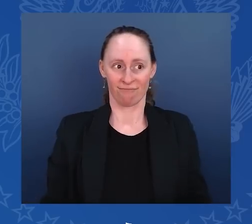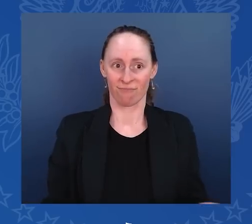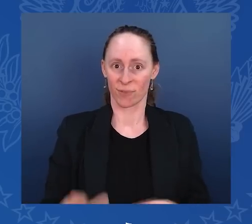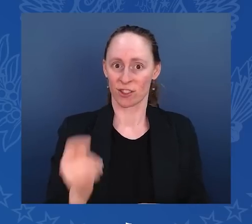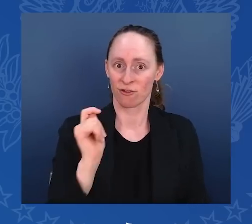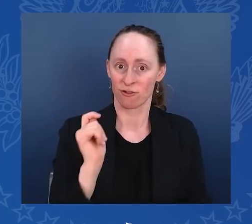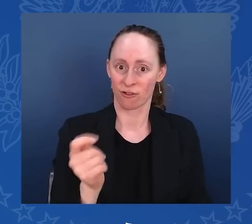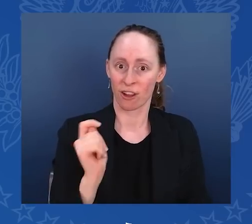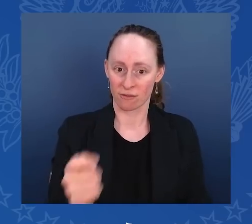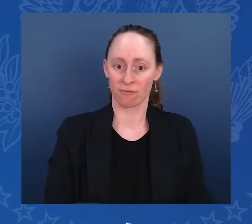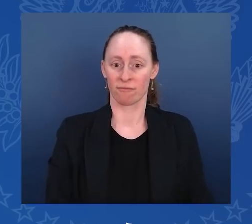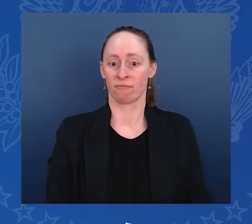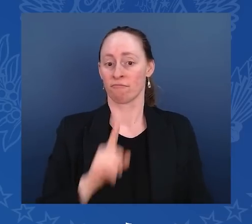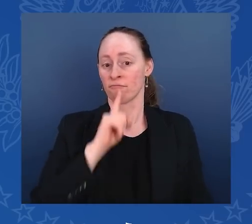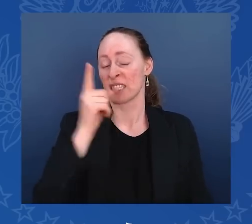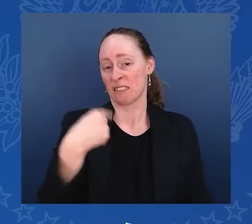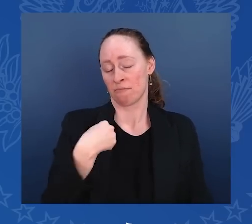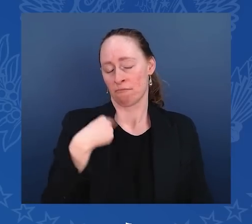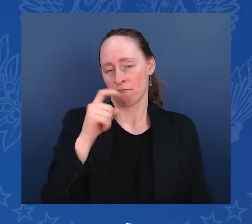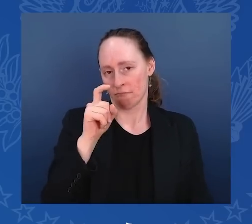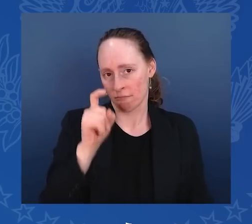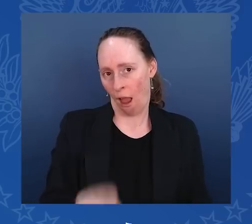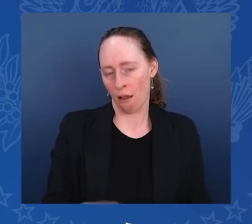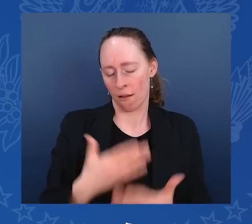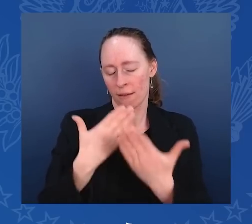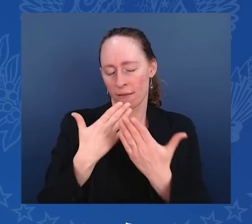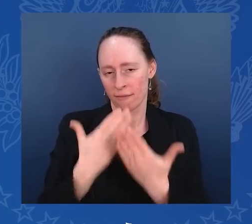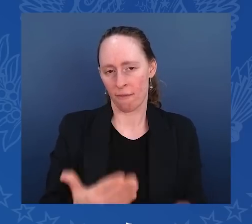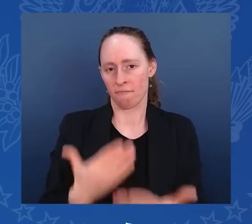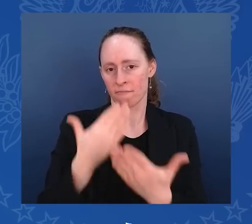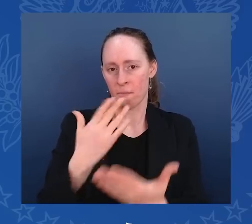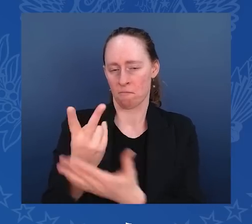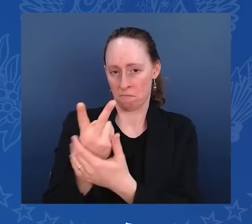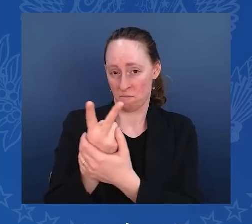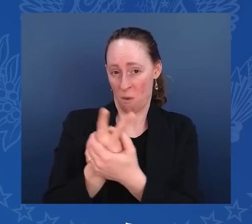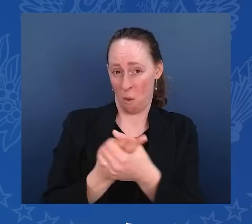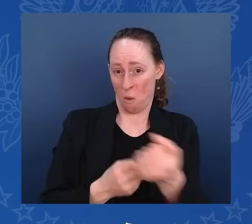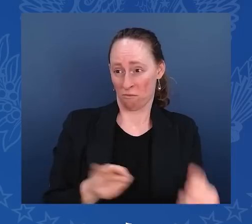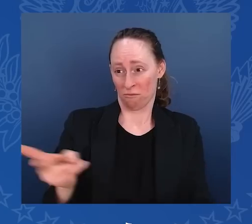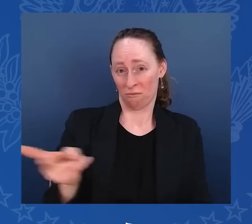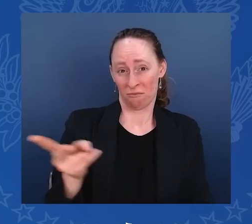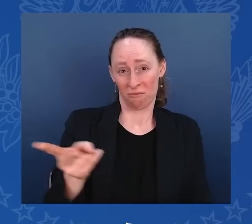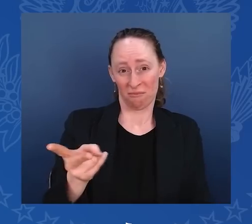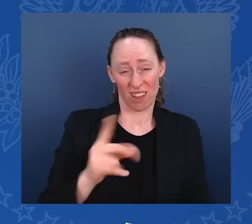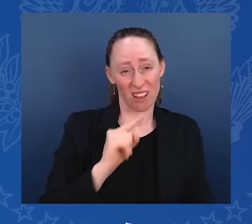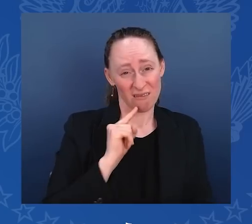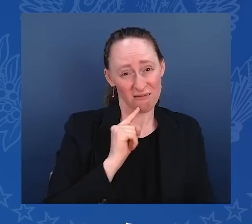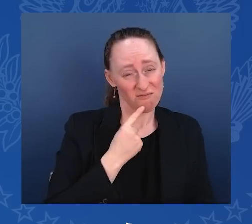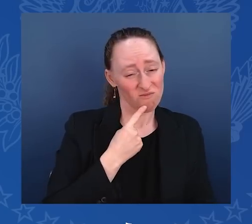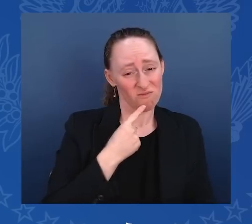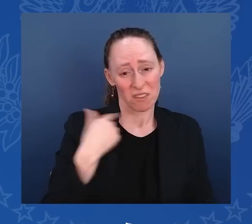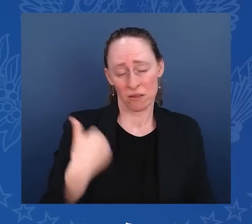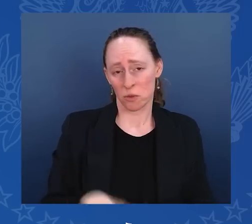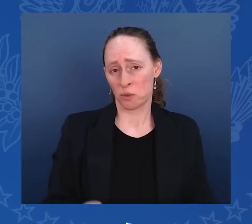Not a joke. You know, I want to -- the fact of the matter is that the Ma- --